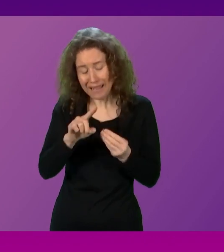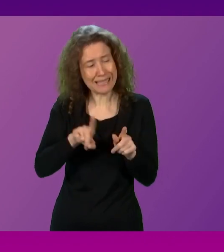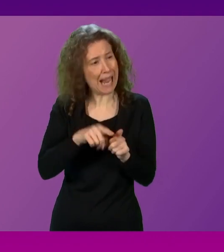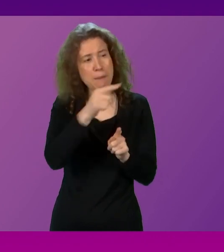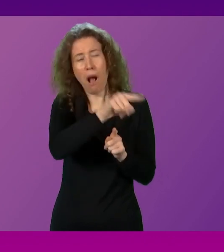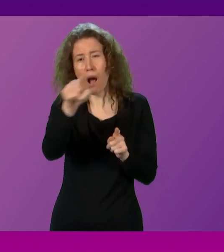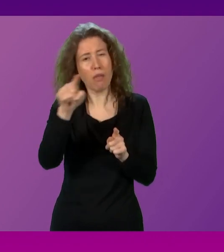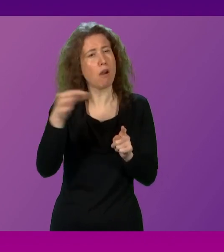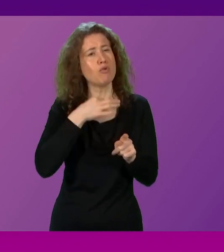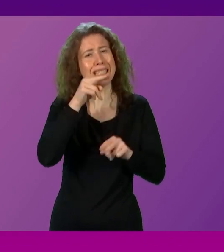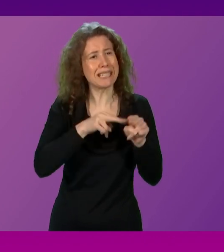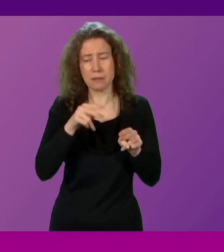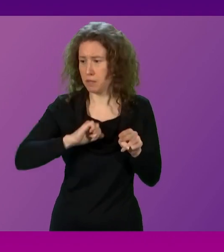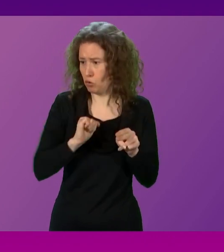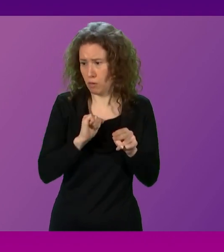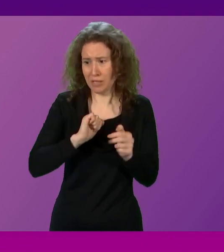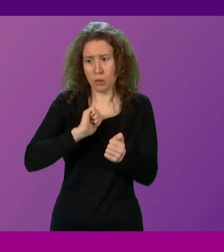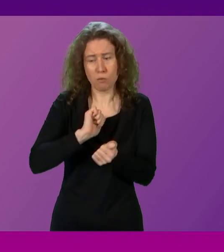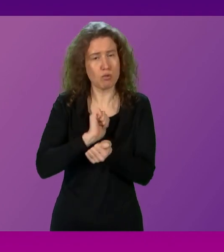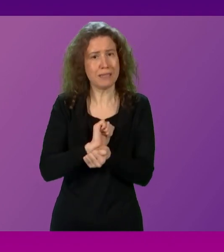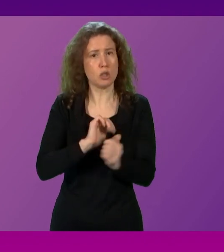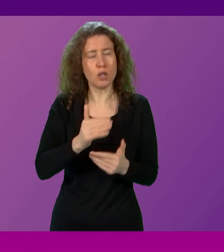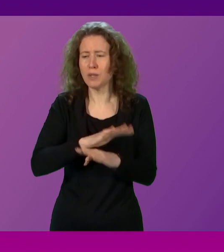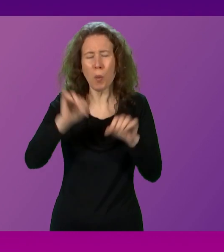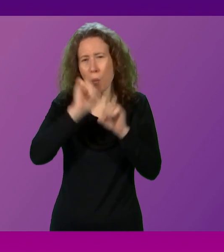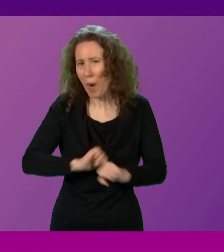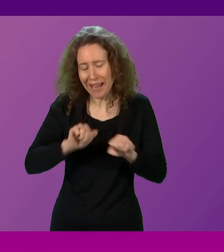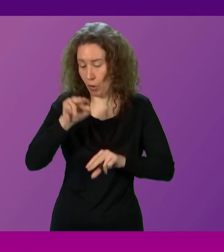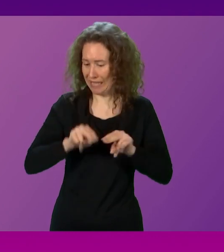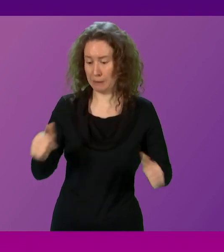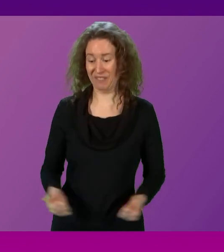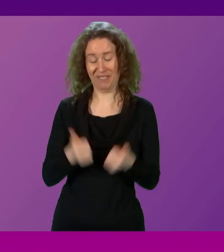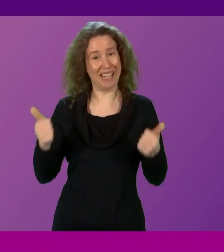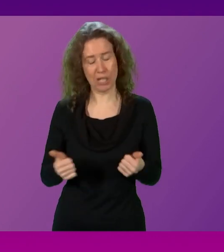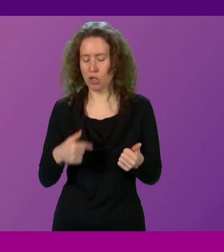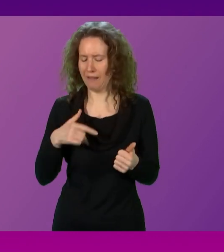the Scottish Prison Service will not wait until an assessment is completed if it thinks that action